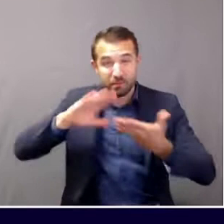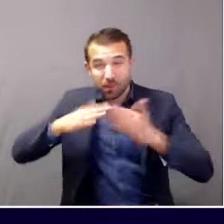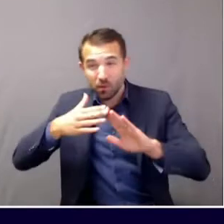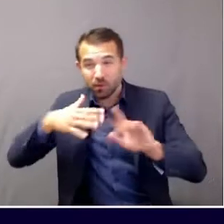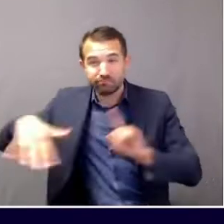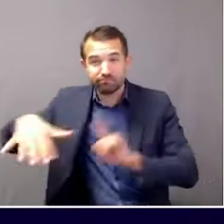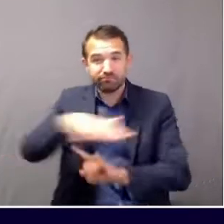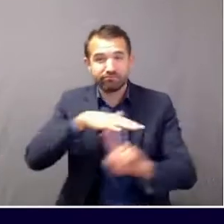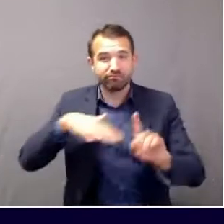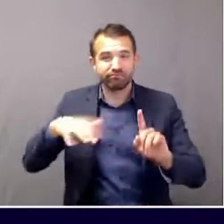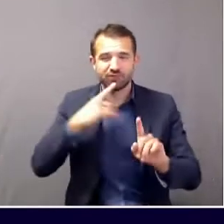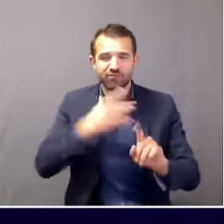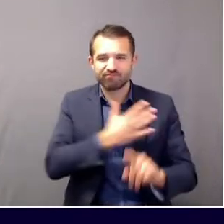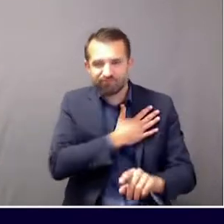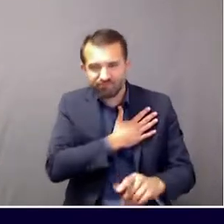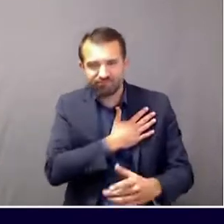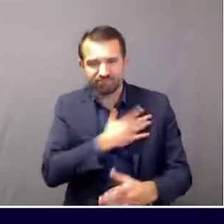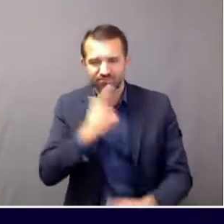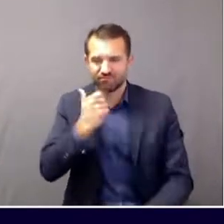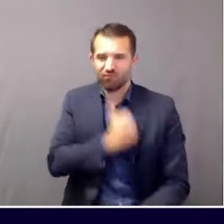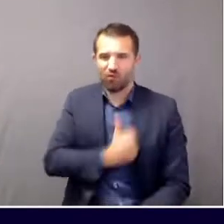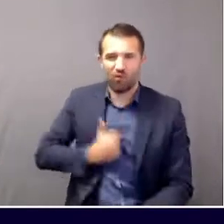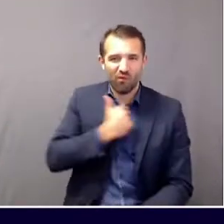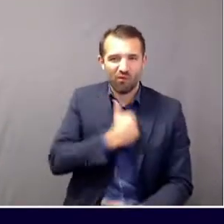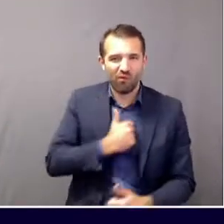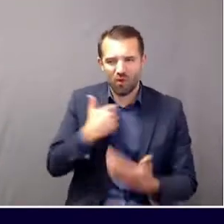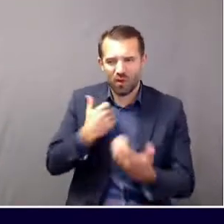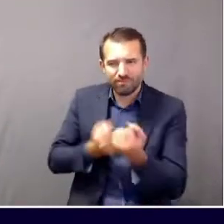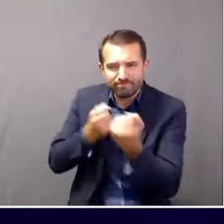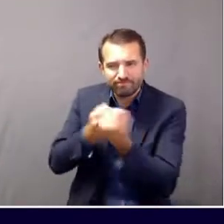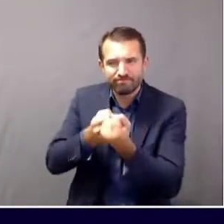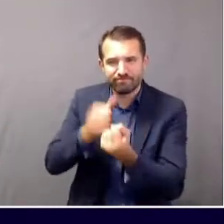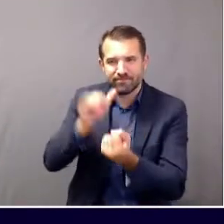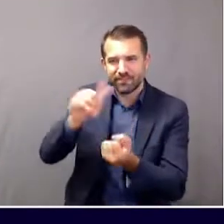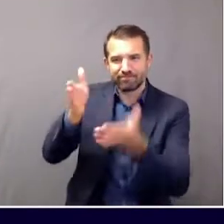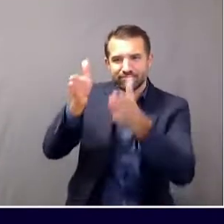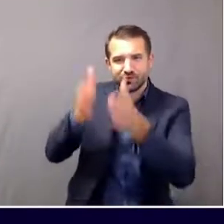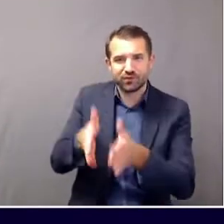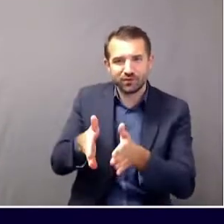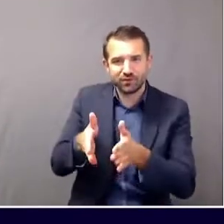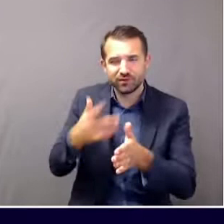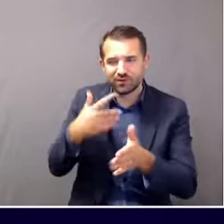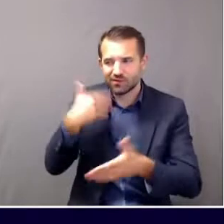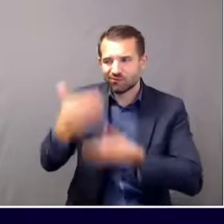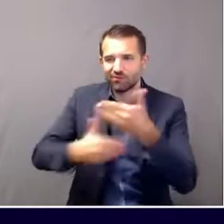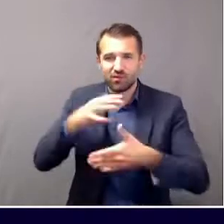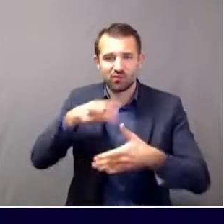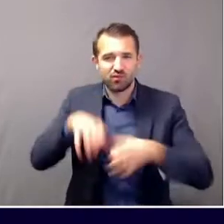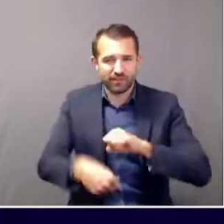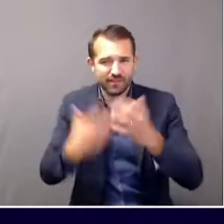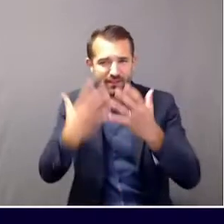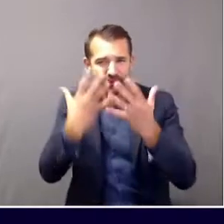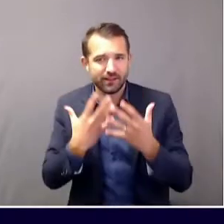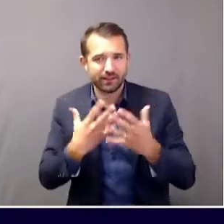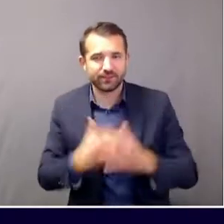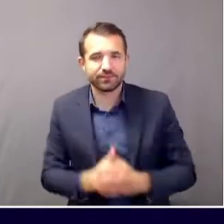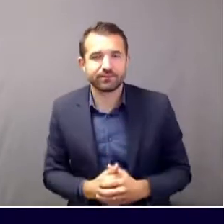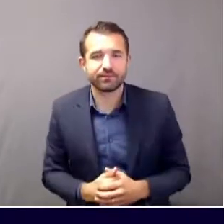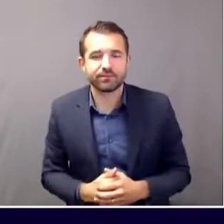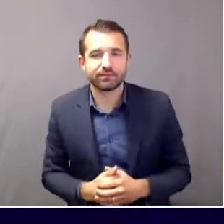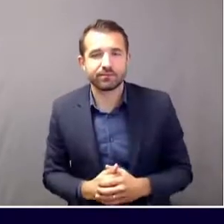our deepest condolences during